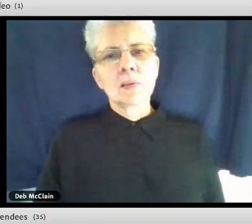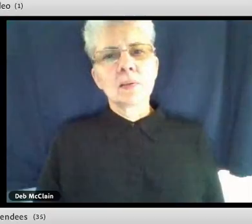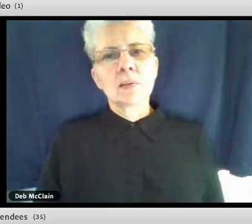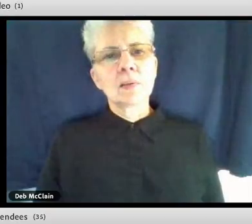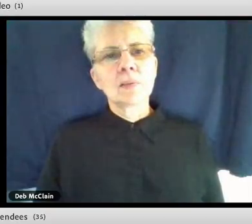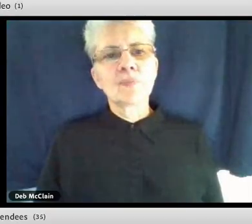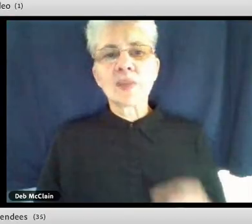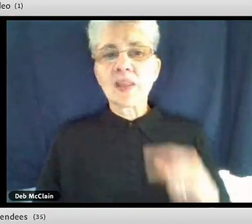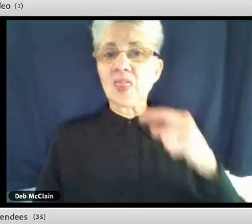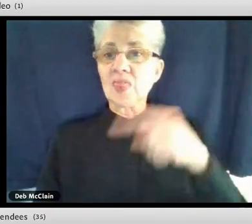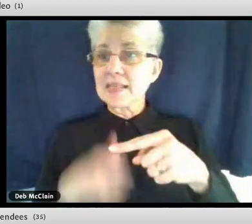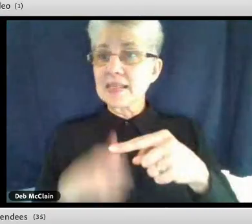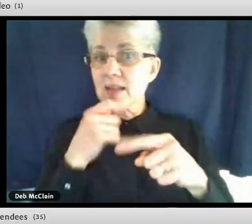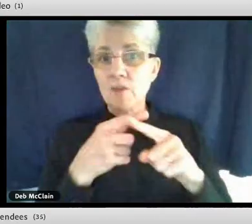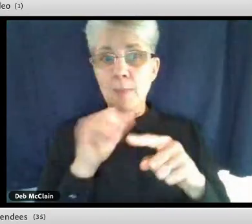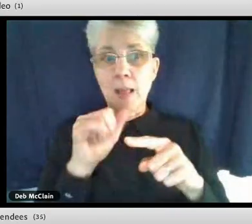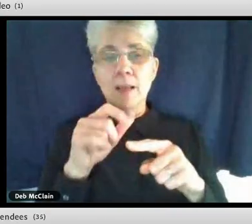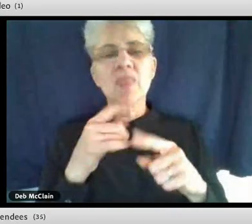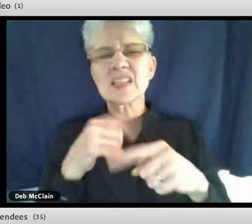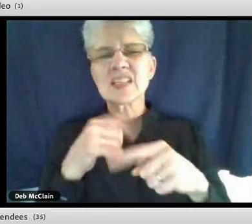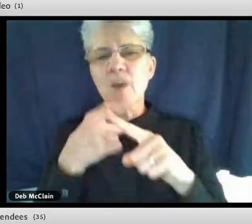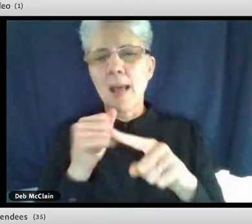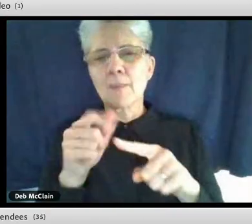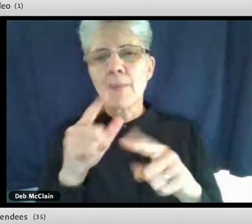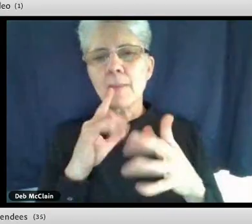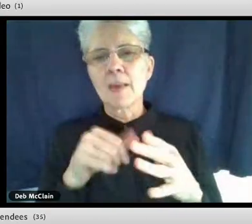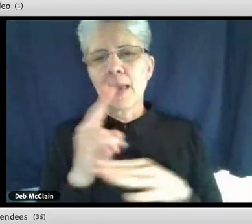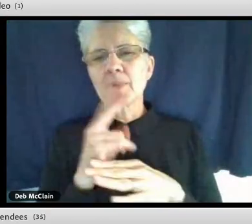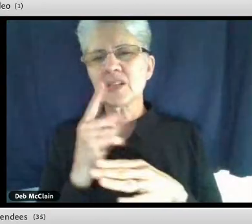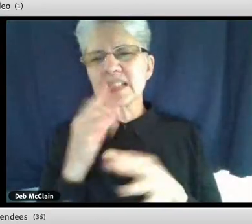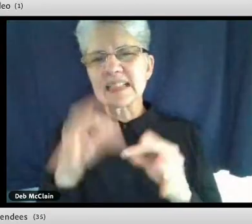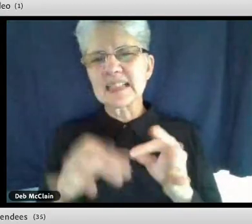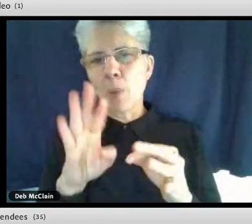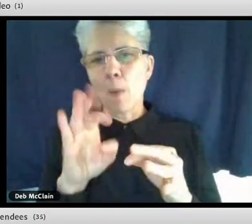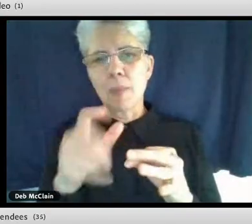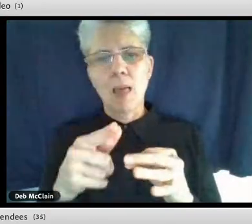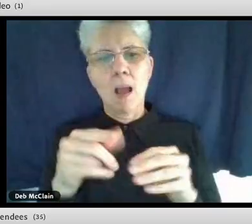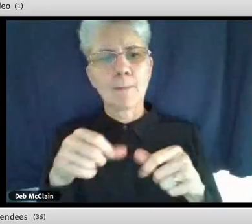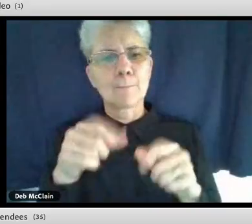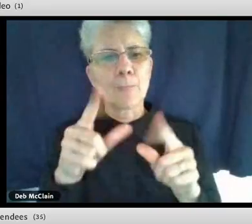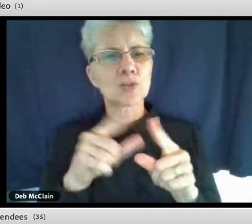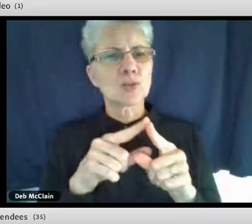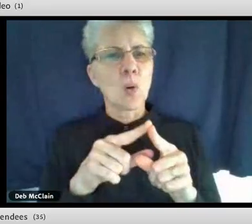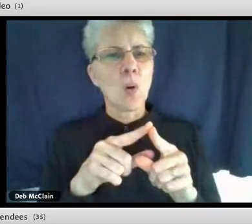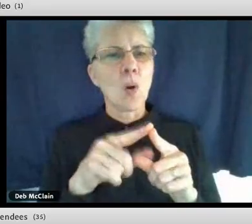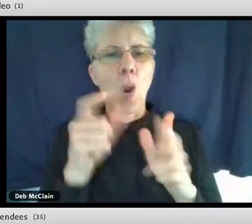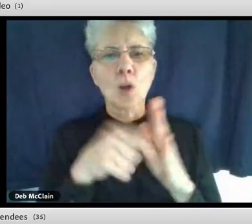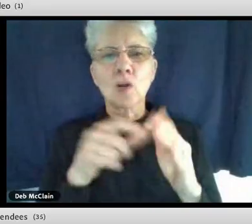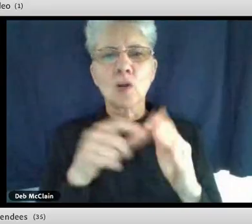and then last but not least, this is from Alabama, and it may merit just a simple blog